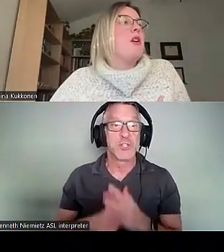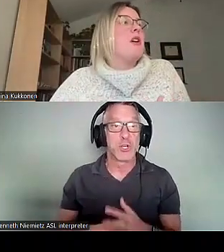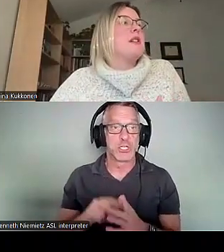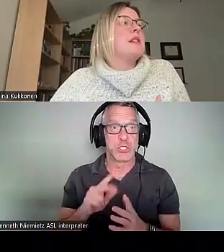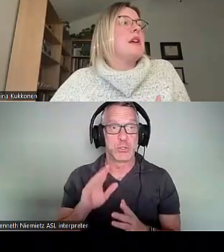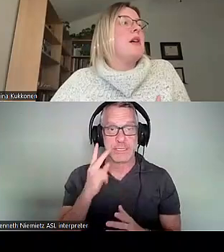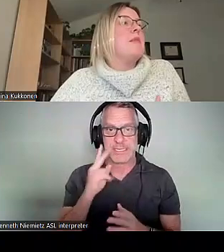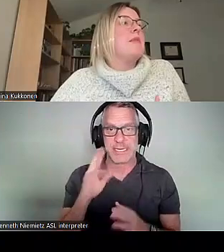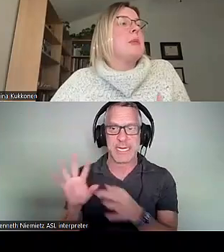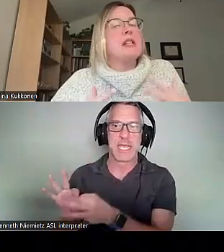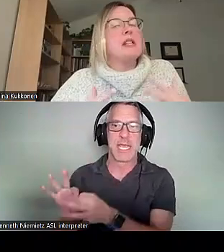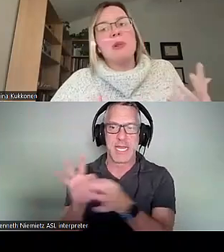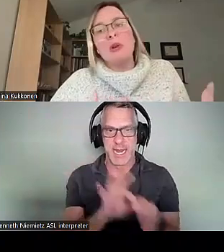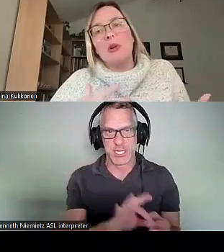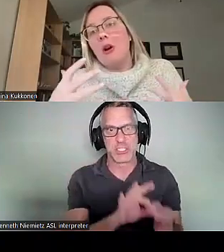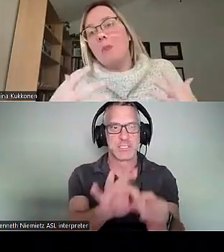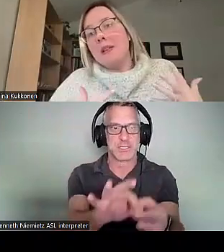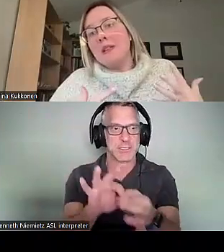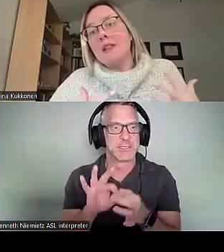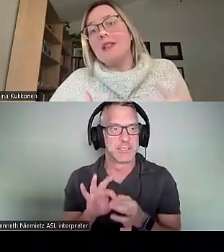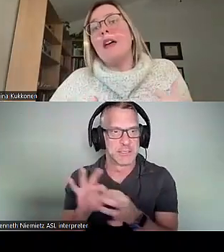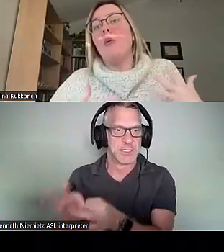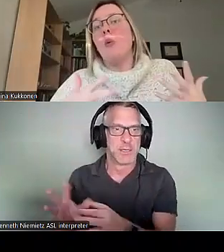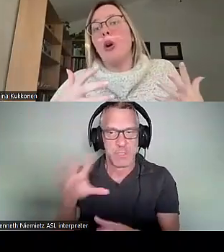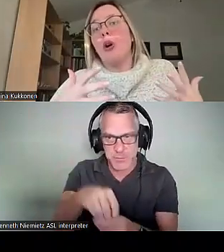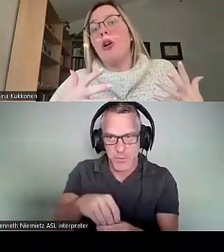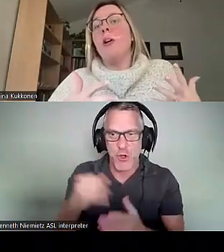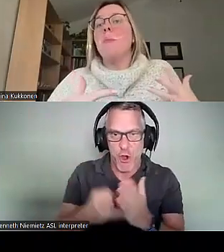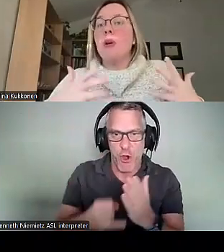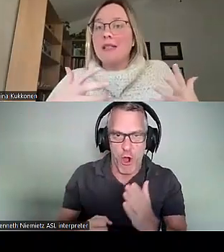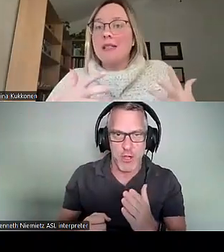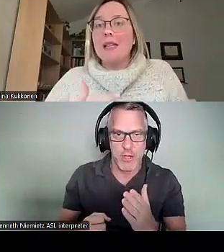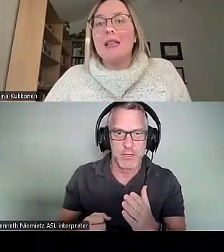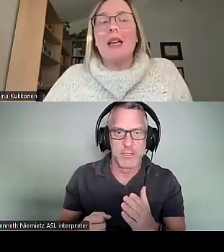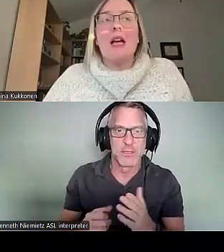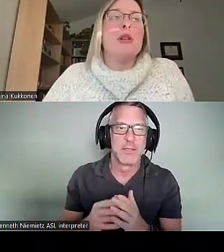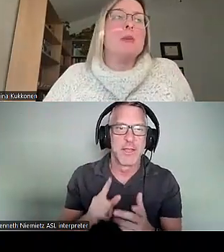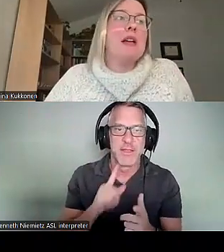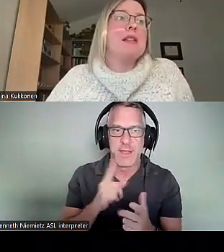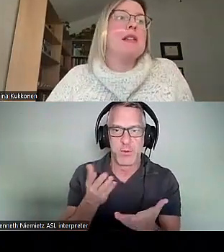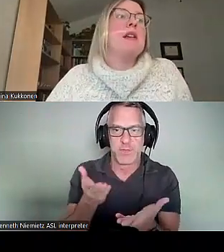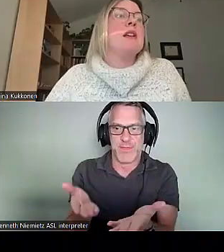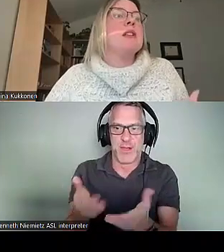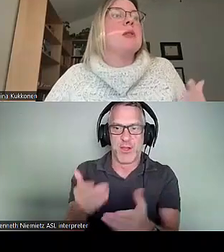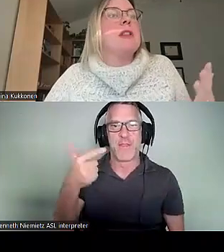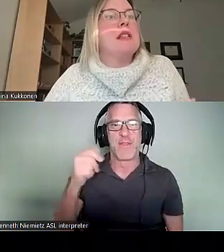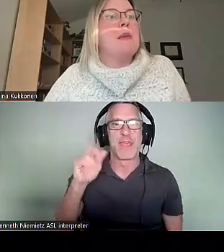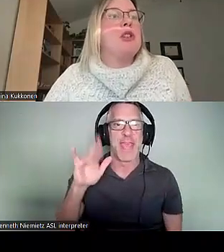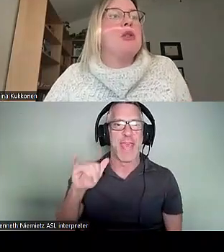across the participatory art pieces that were present in the gallery space. So in this image,